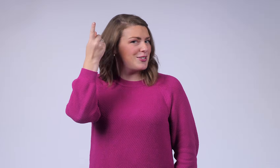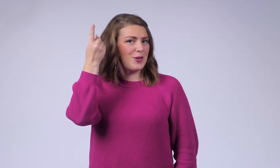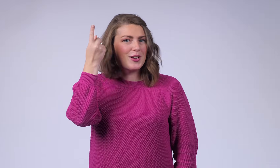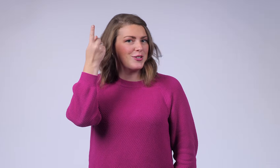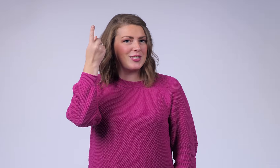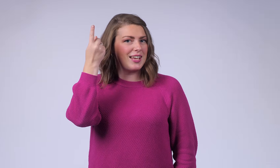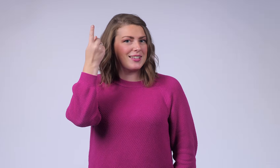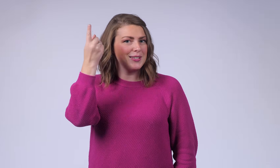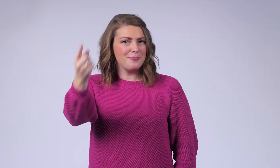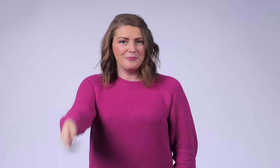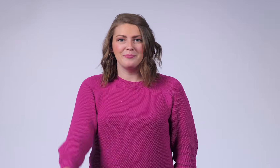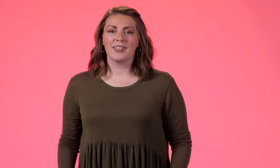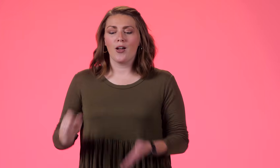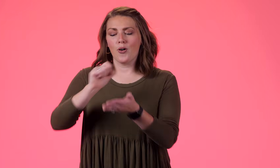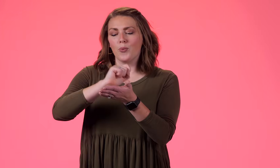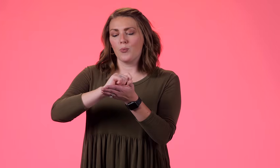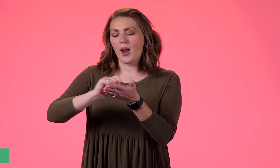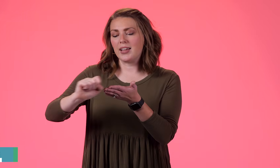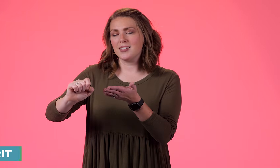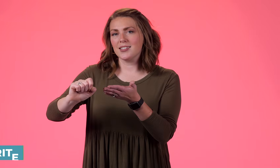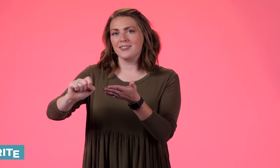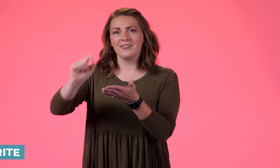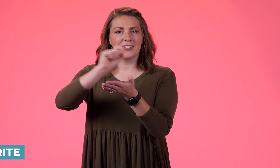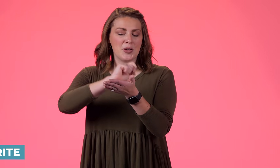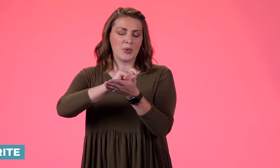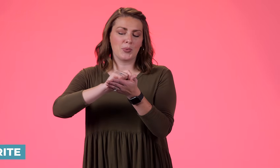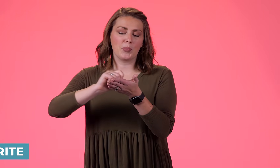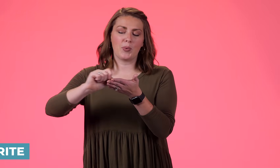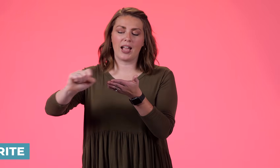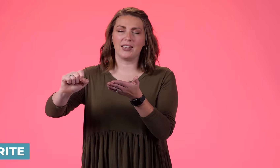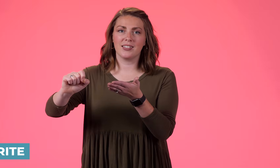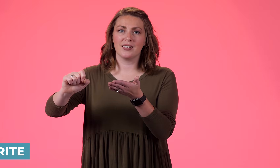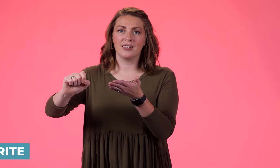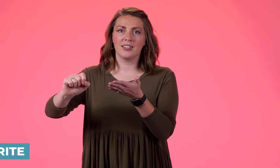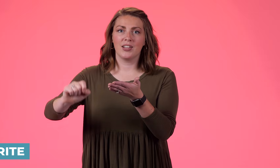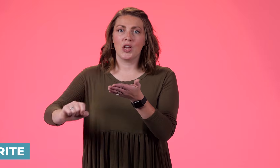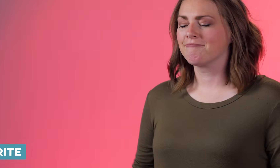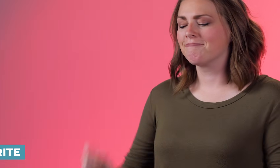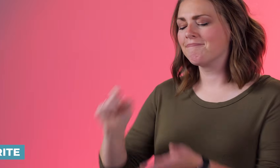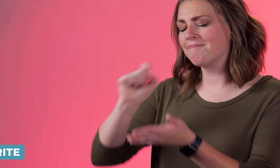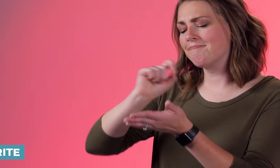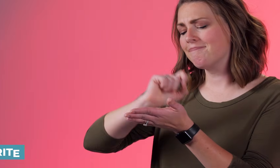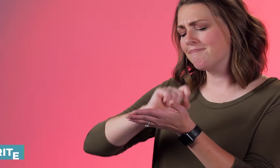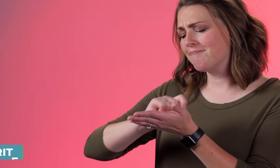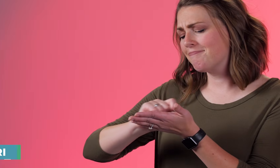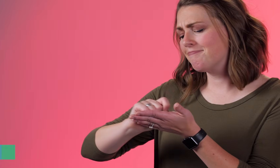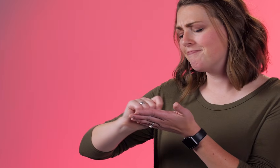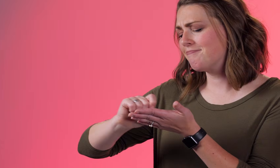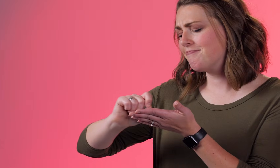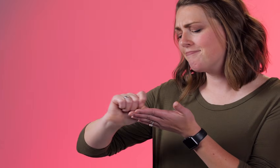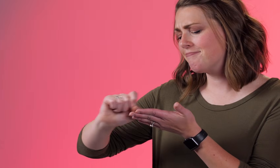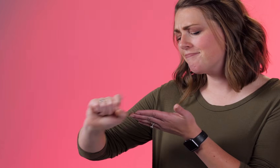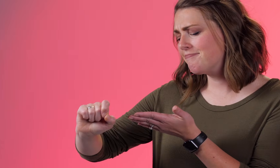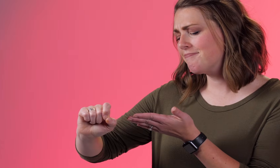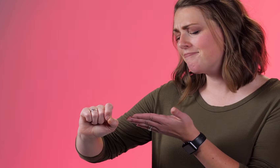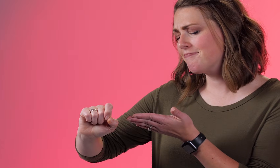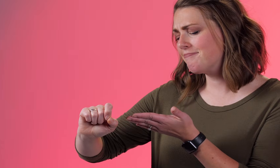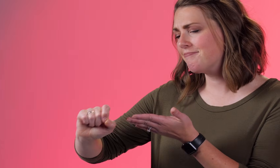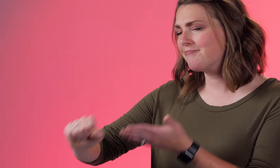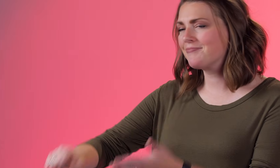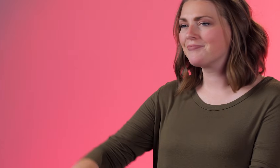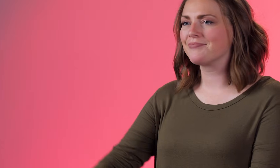'don't understand.' 'Write, write' you're using your dominant hand to write on your non-dominant